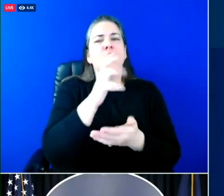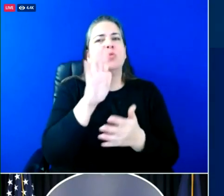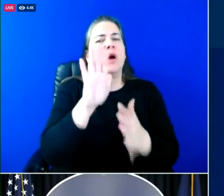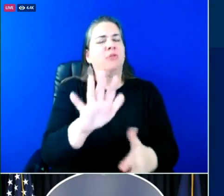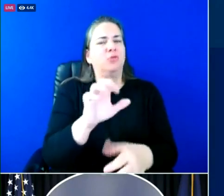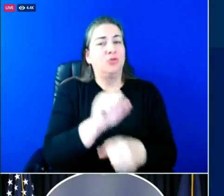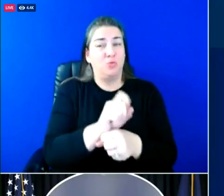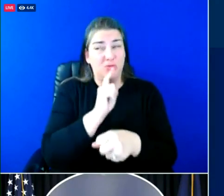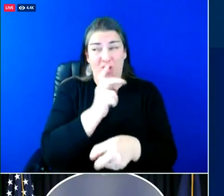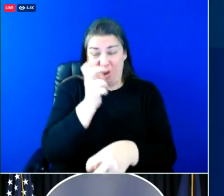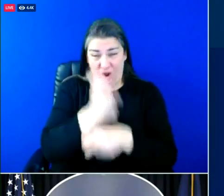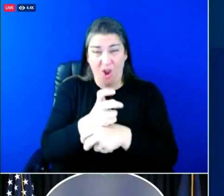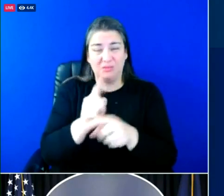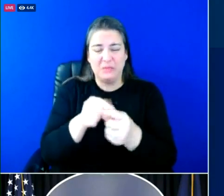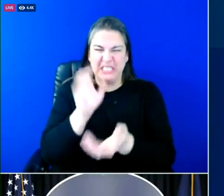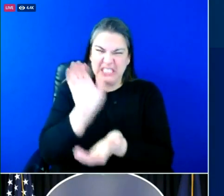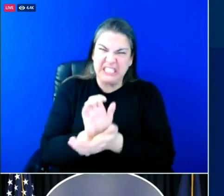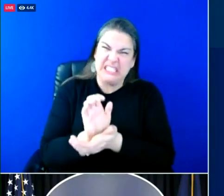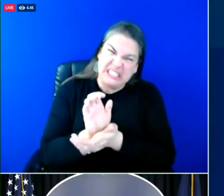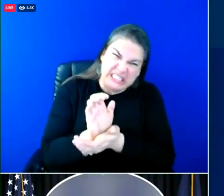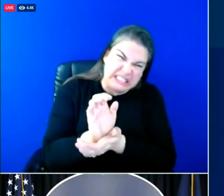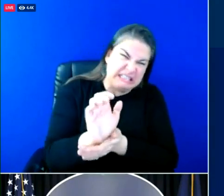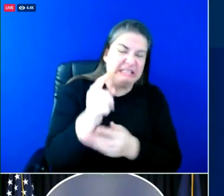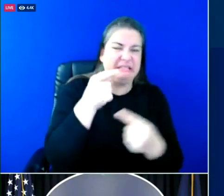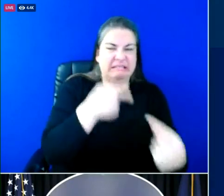they're prepared for this. This is what they prepare for. And I will say I want